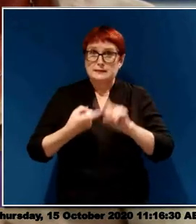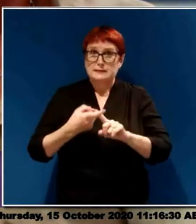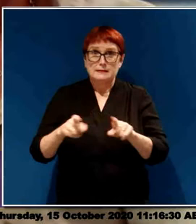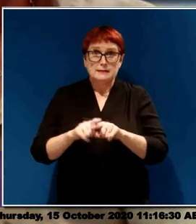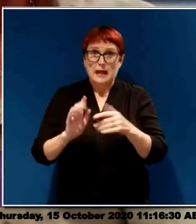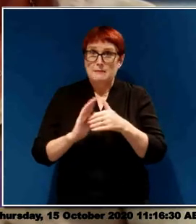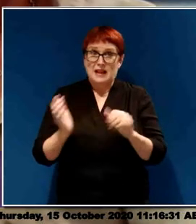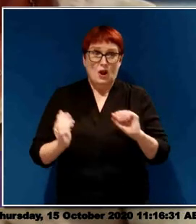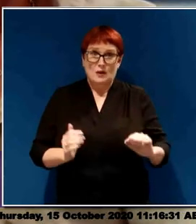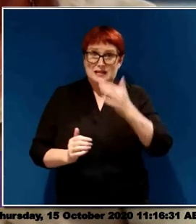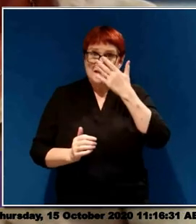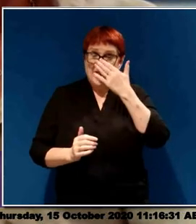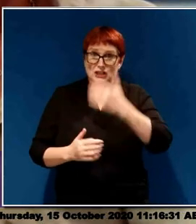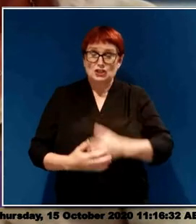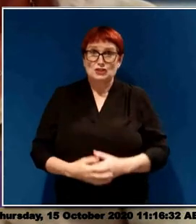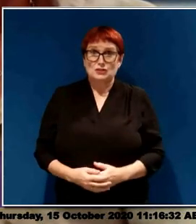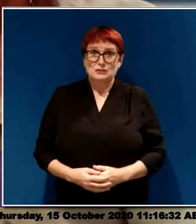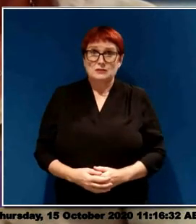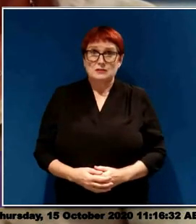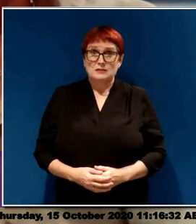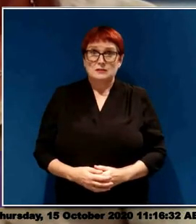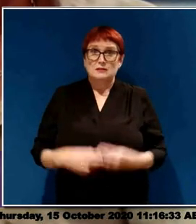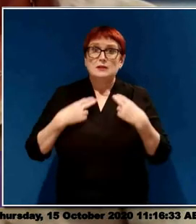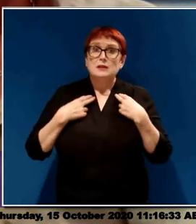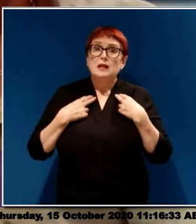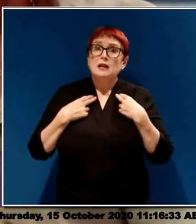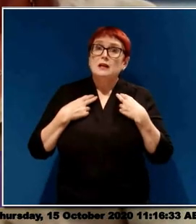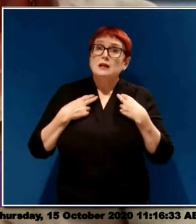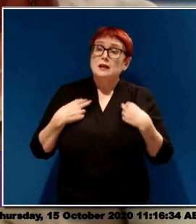So how old was Jack when he finished formal education?